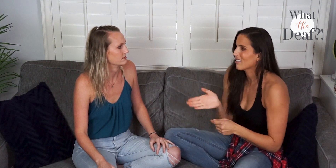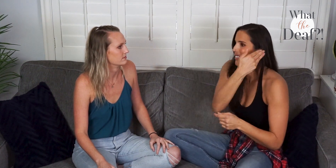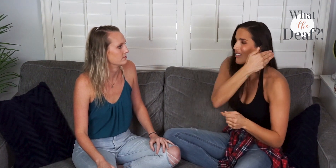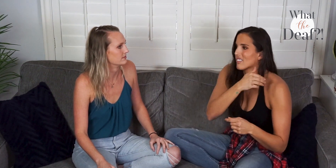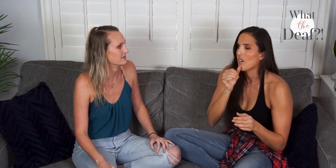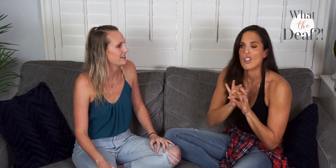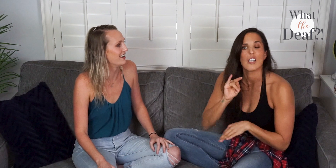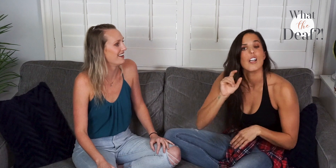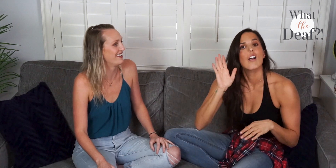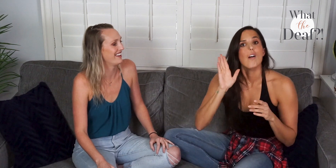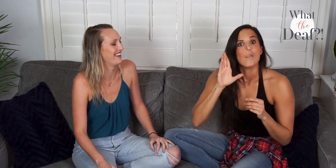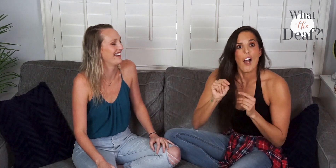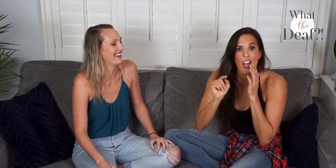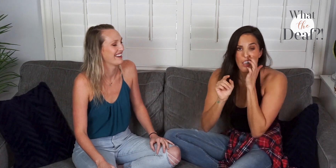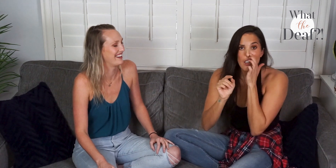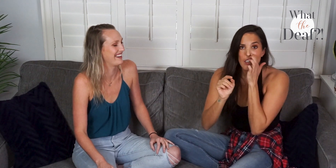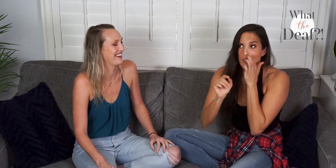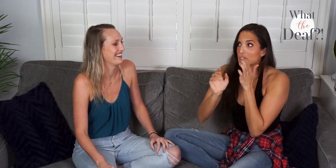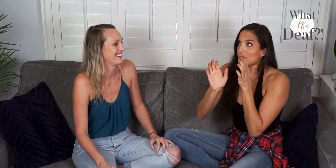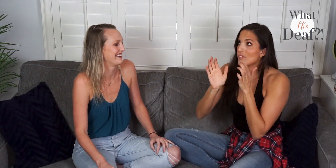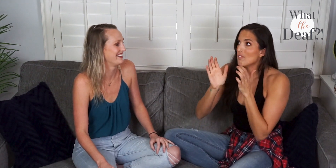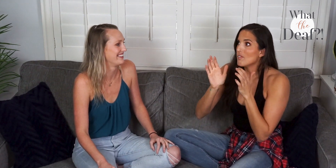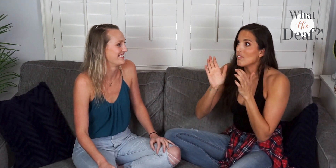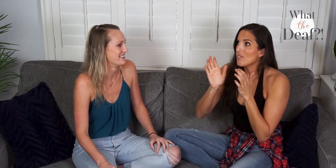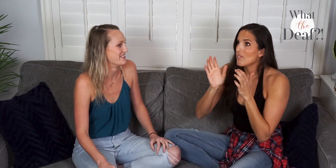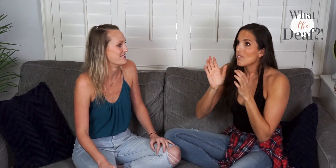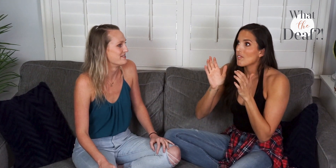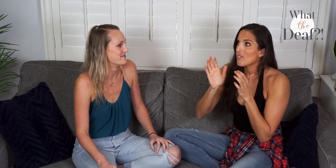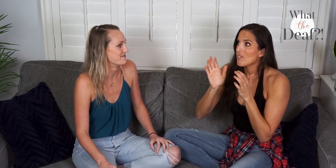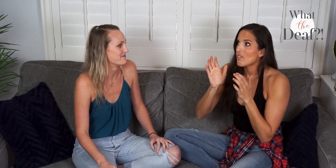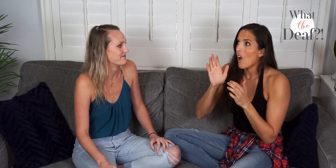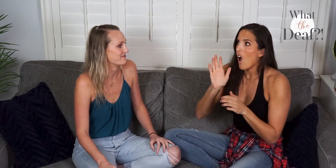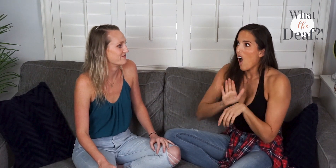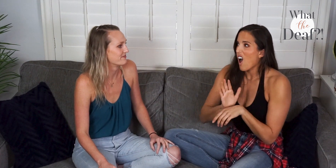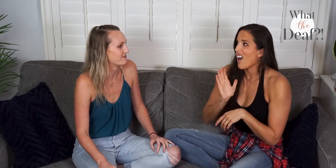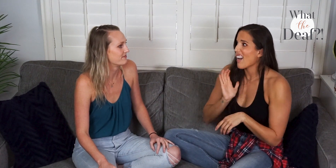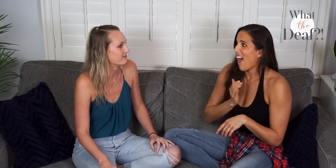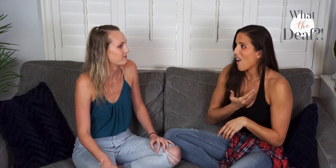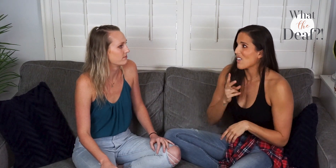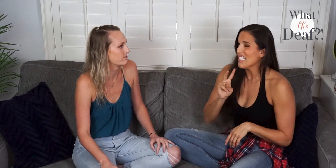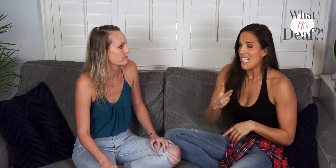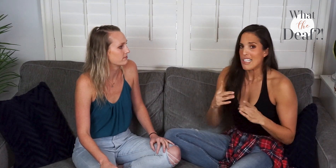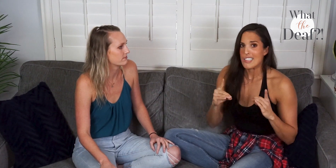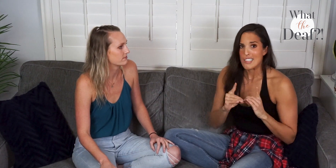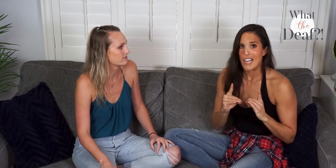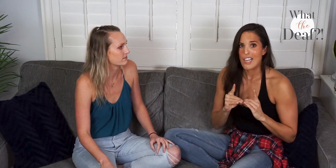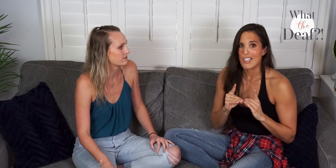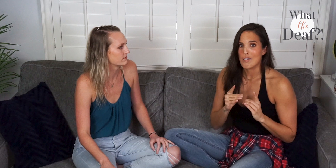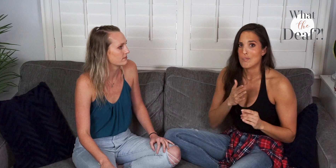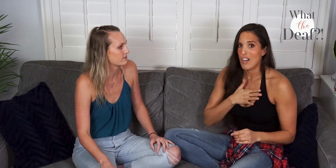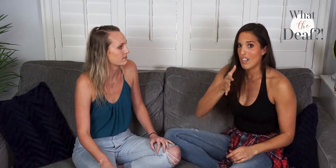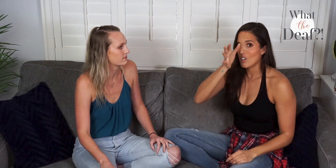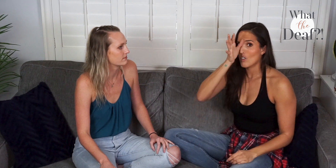but he just wasn't worth it. But on our second date, my grandfather